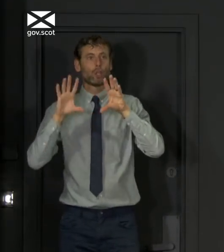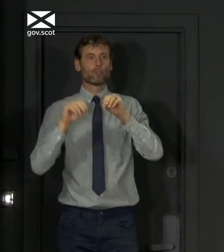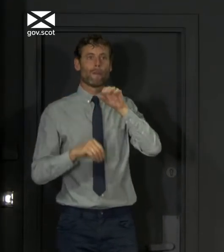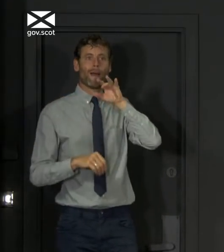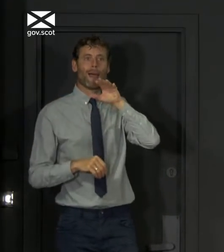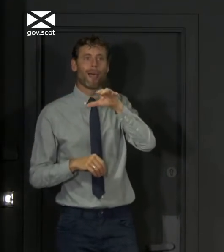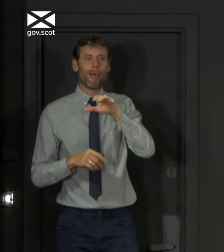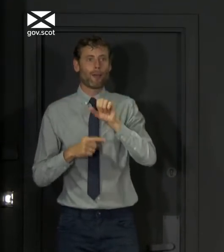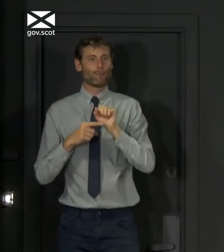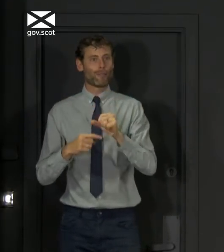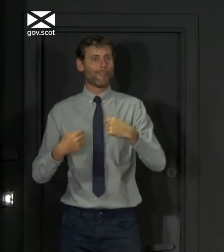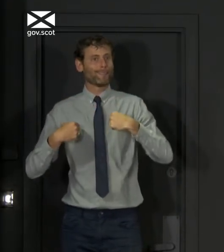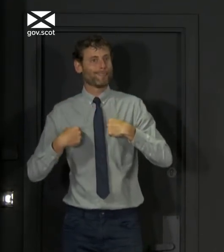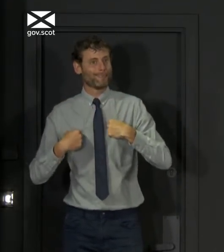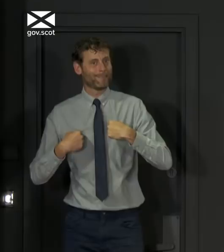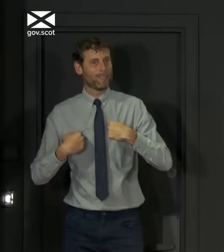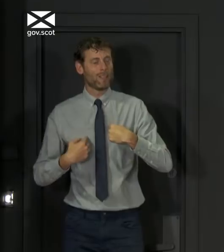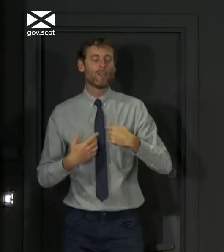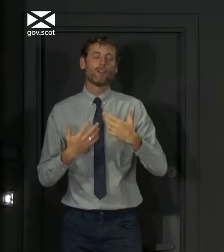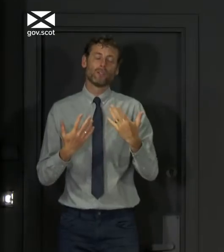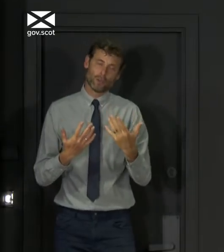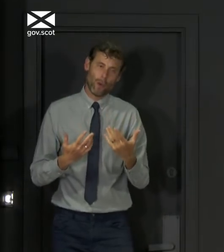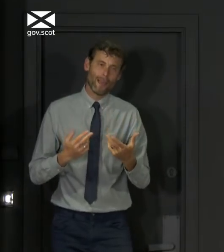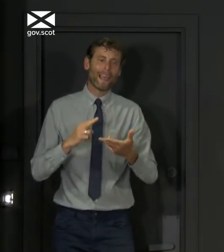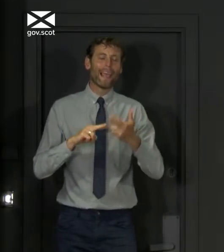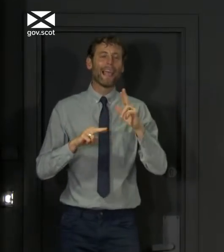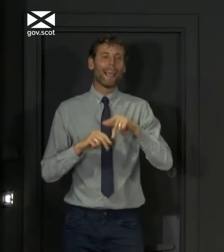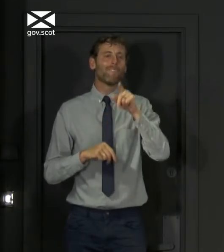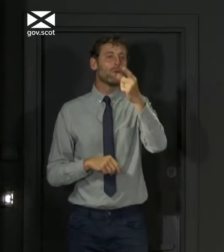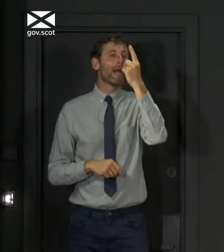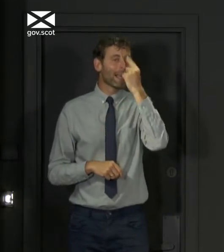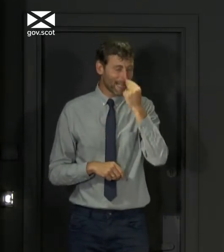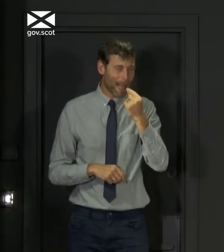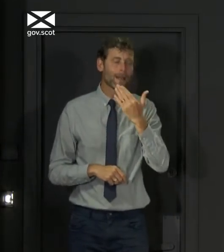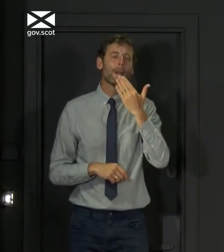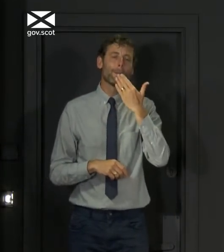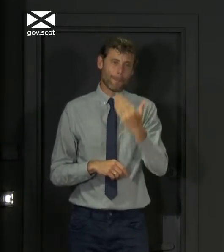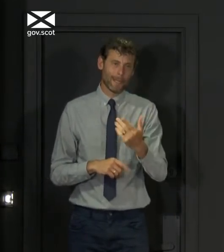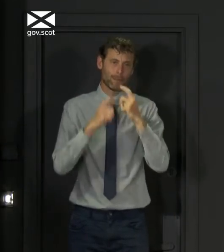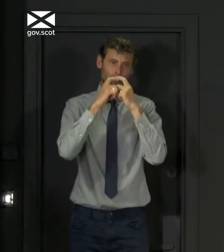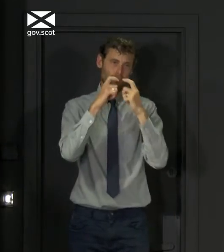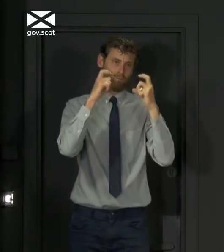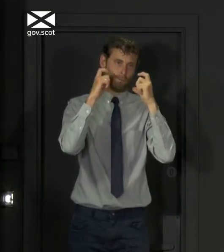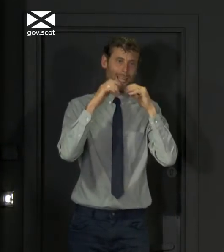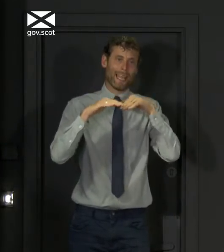unless medical reasons prevent it - wear a face covering if you're going into a shop.